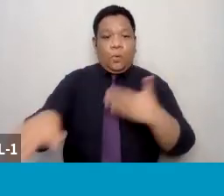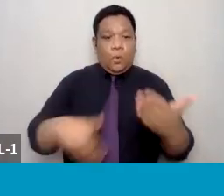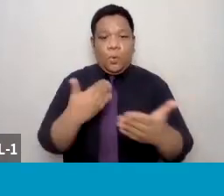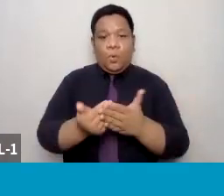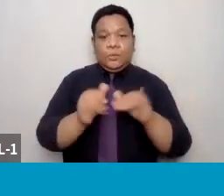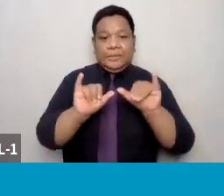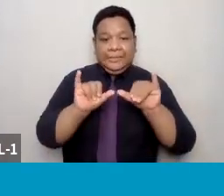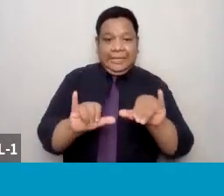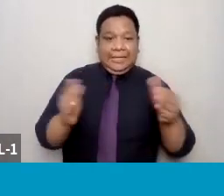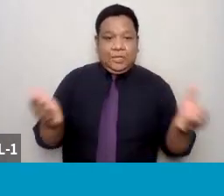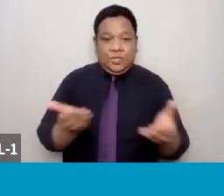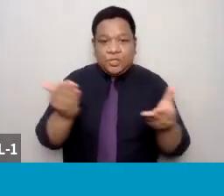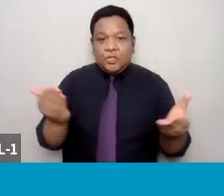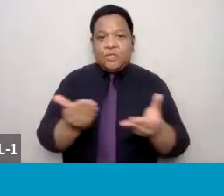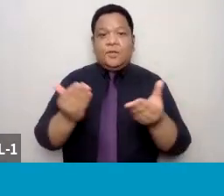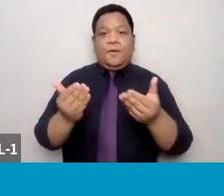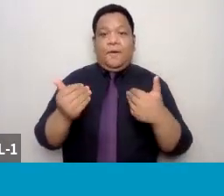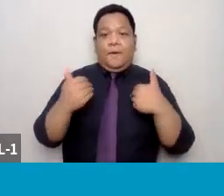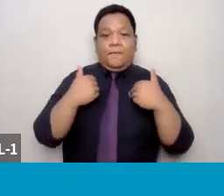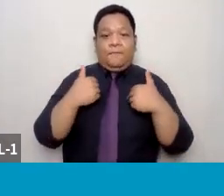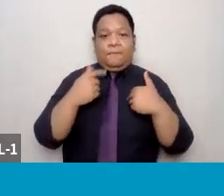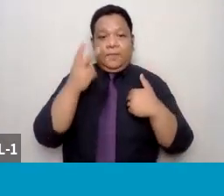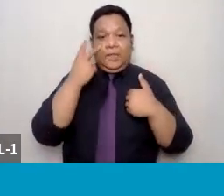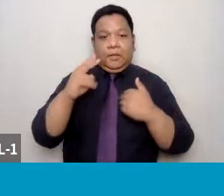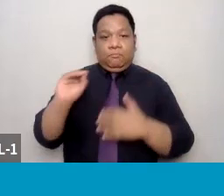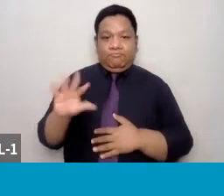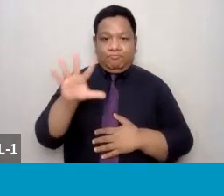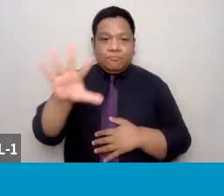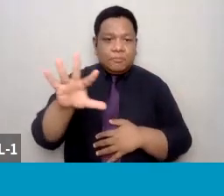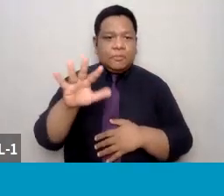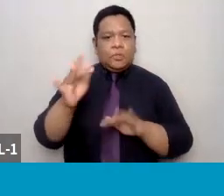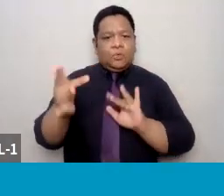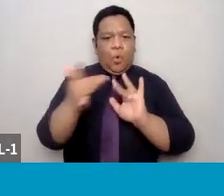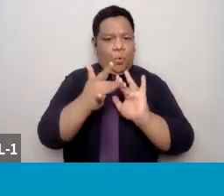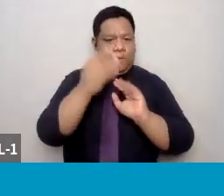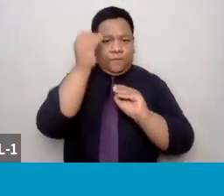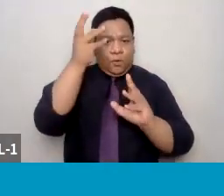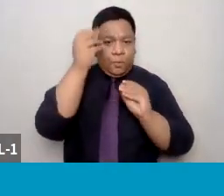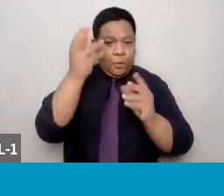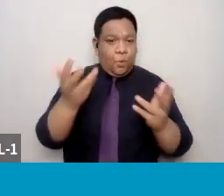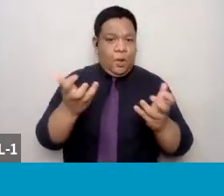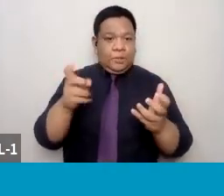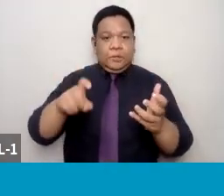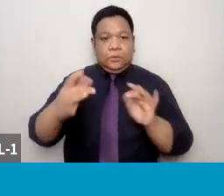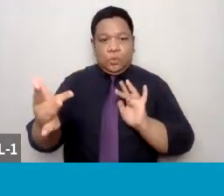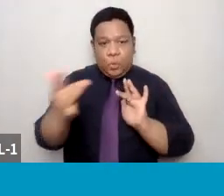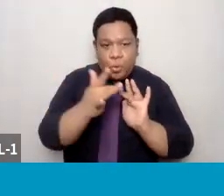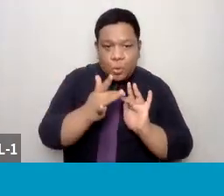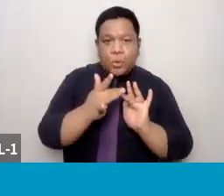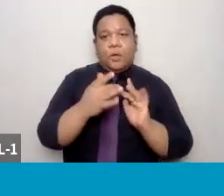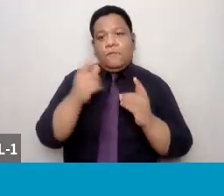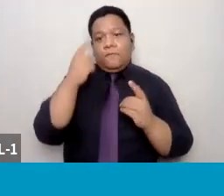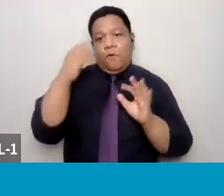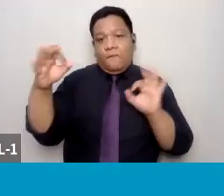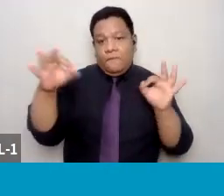You can see on your screens some of our contact information if you want to contact us for feedback or questions.